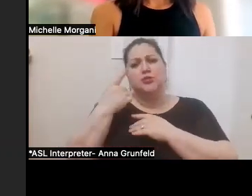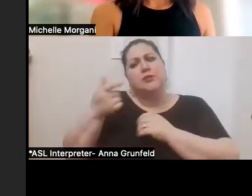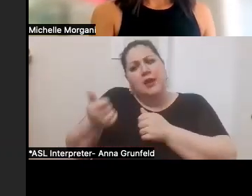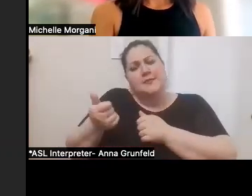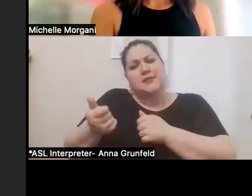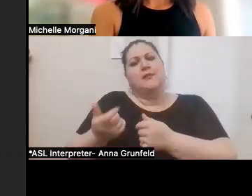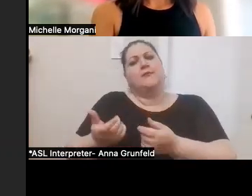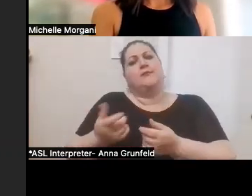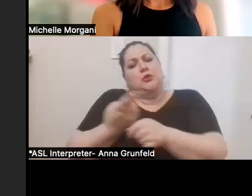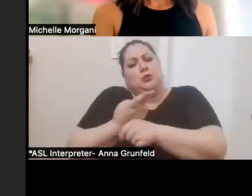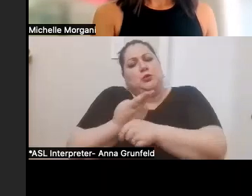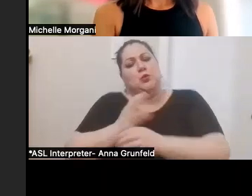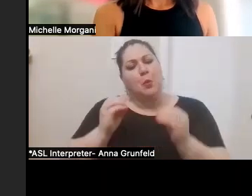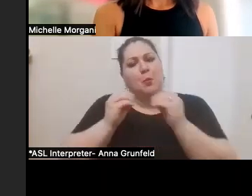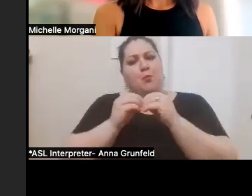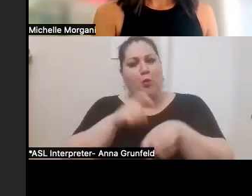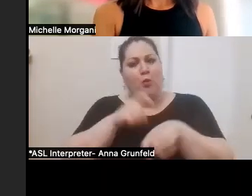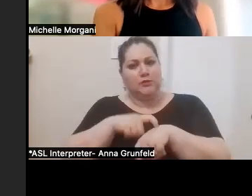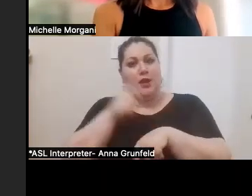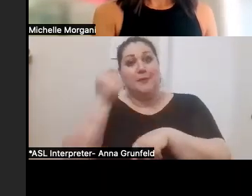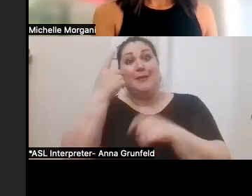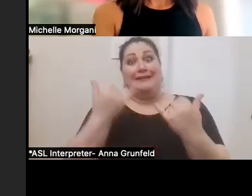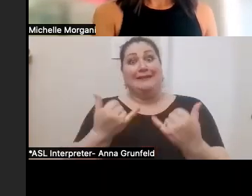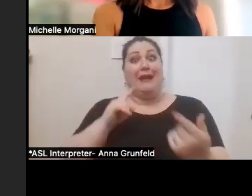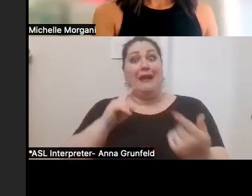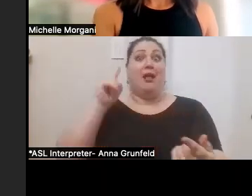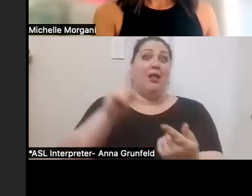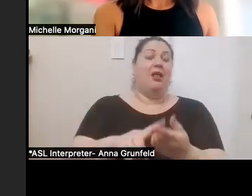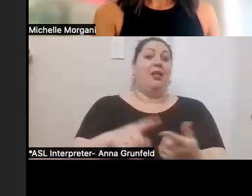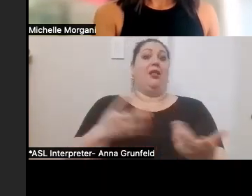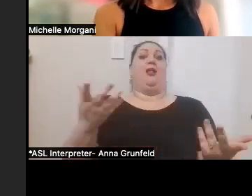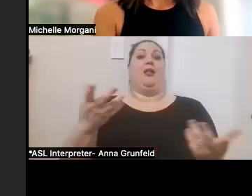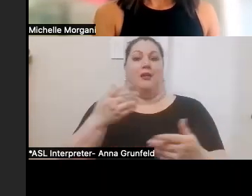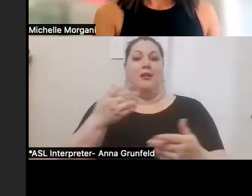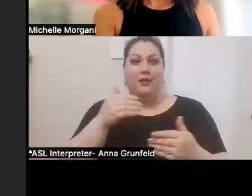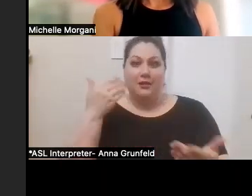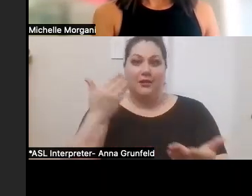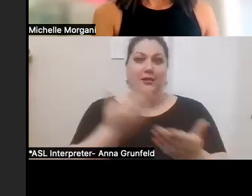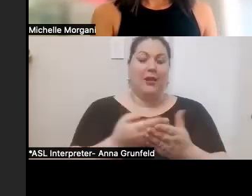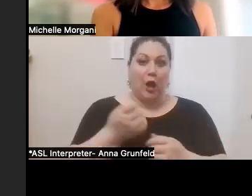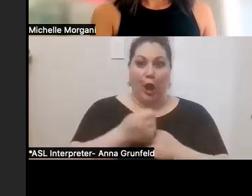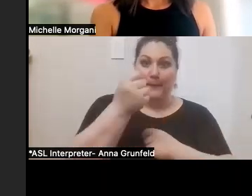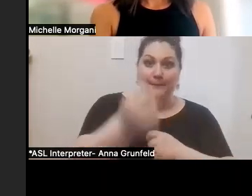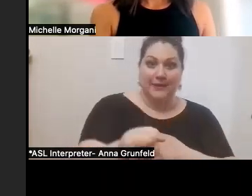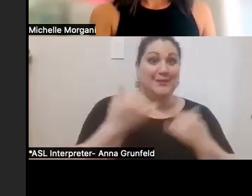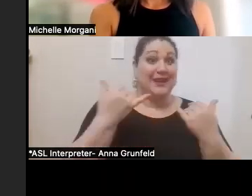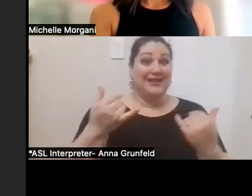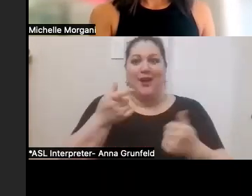until now in placement and he no longer has the extra time. Next slide please.